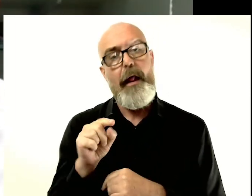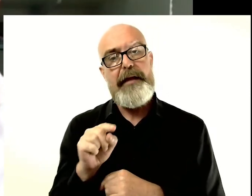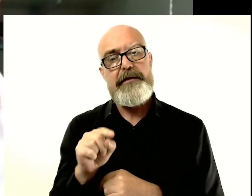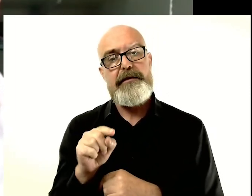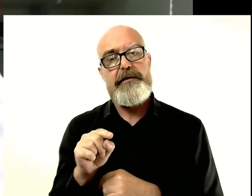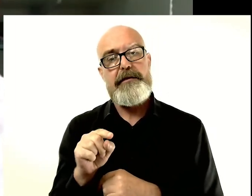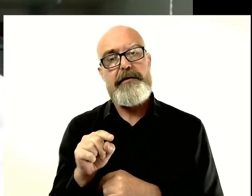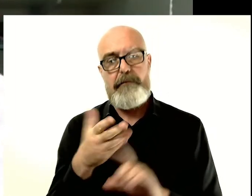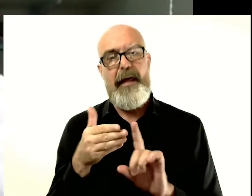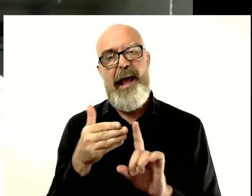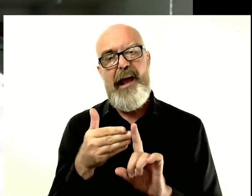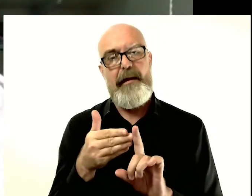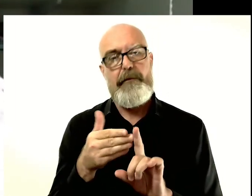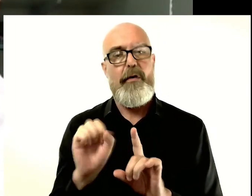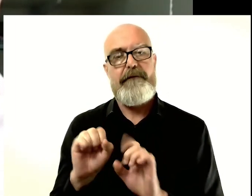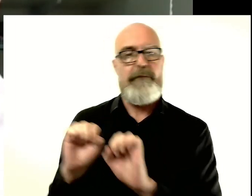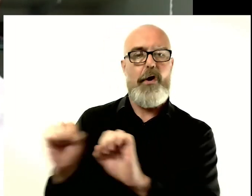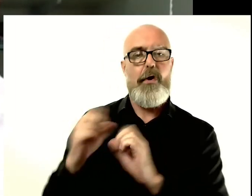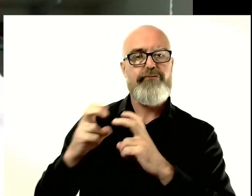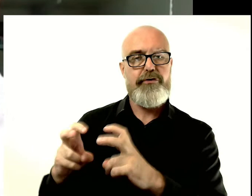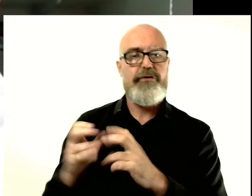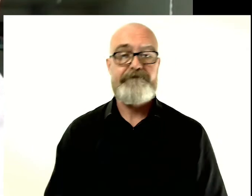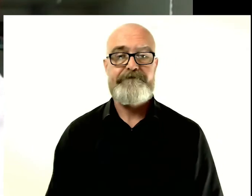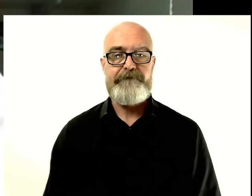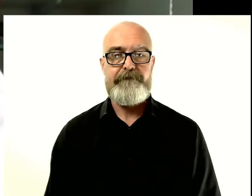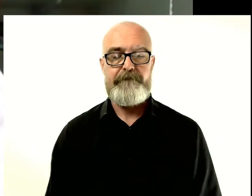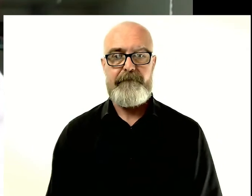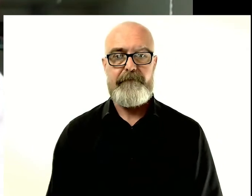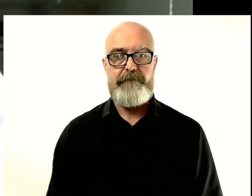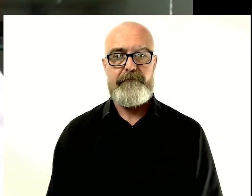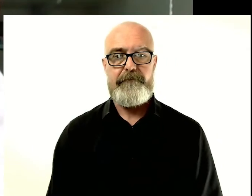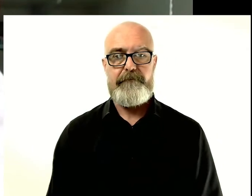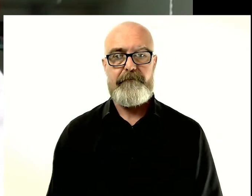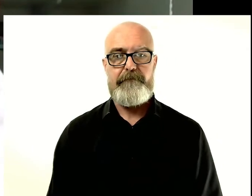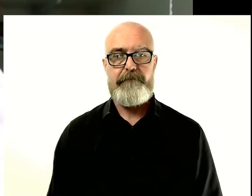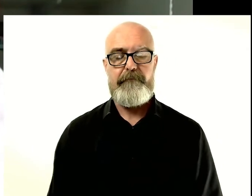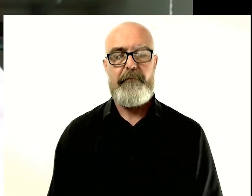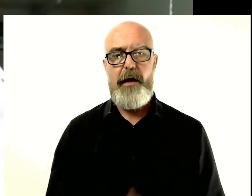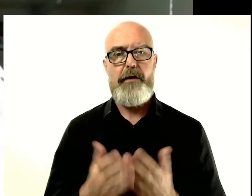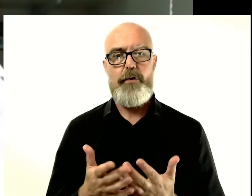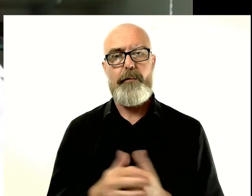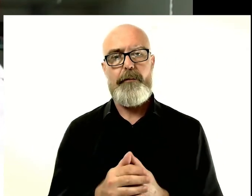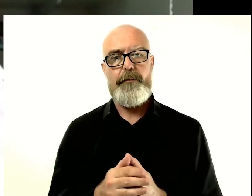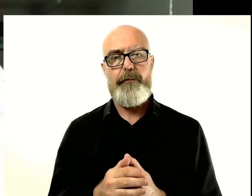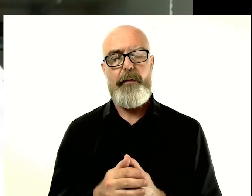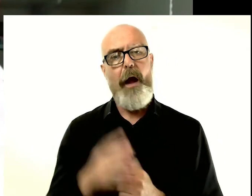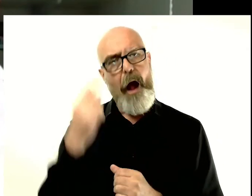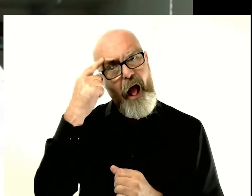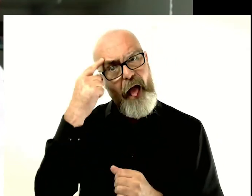perhaps and that's and that's and that's the purpose of